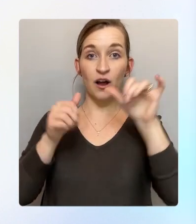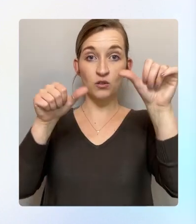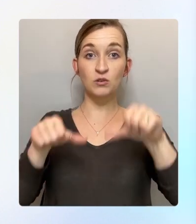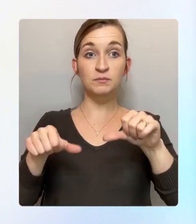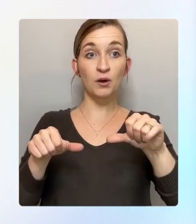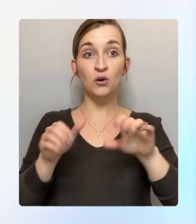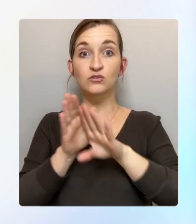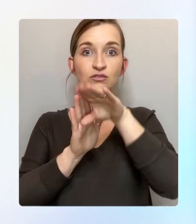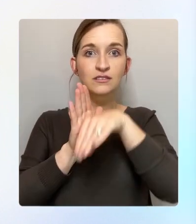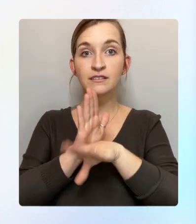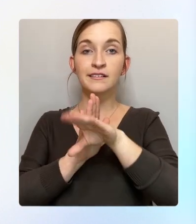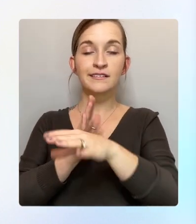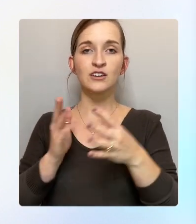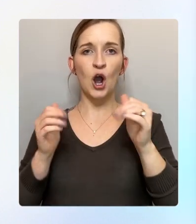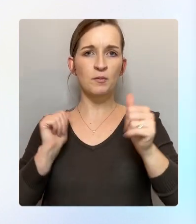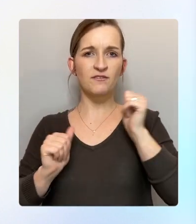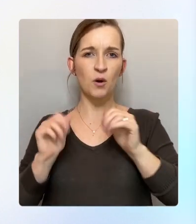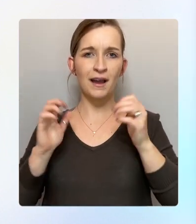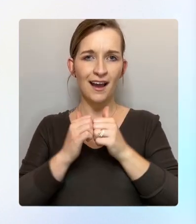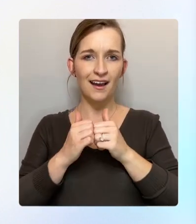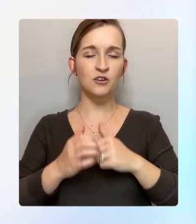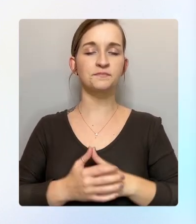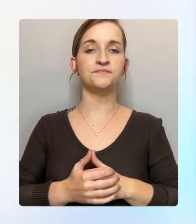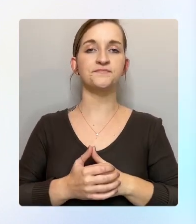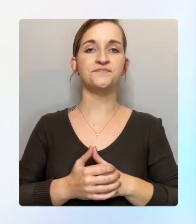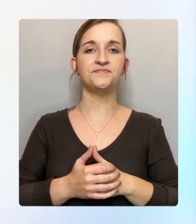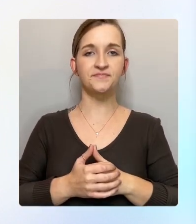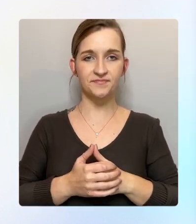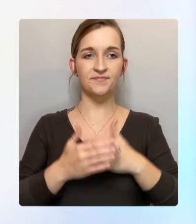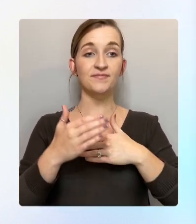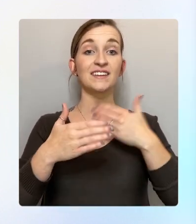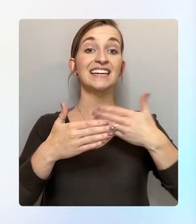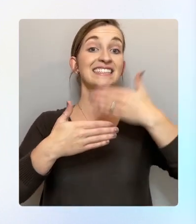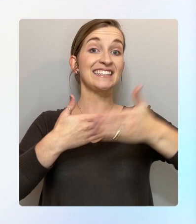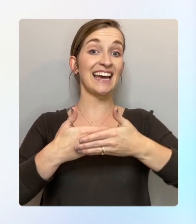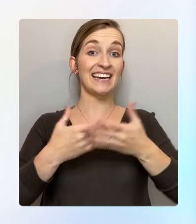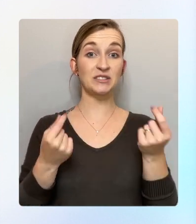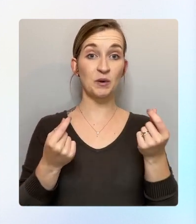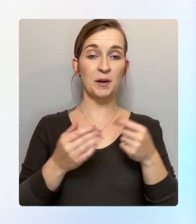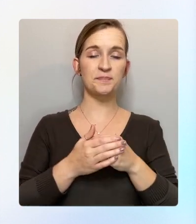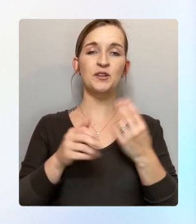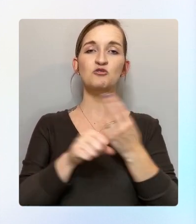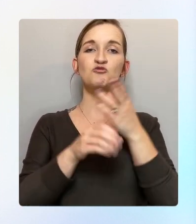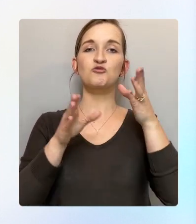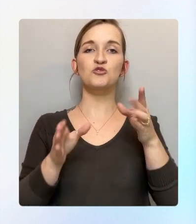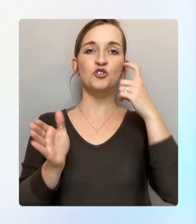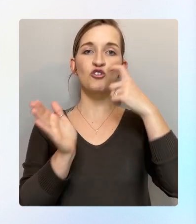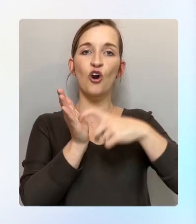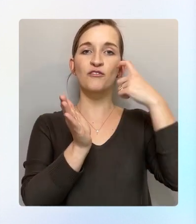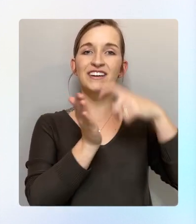Next up are user notifications. These are short, freeform notifications